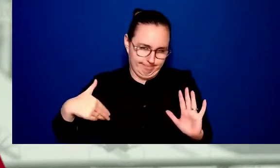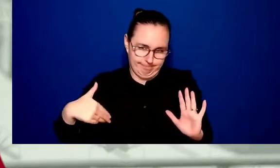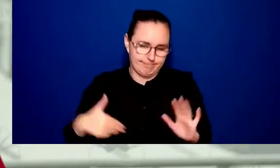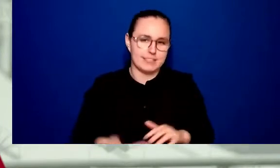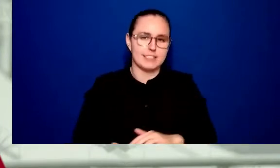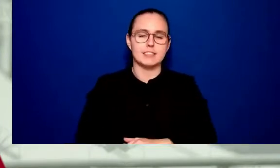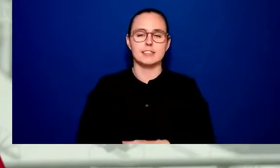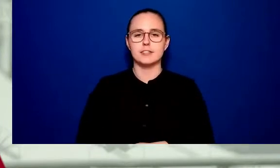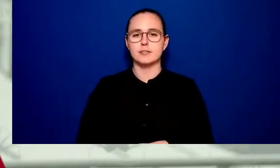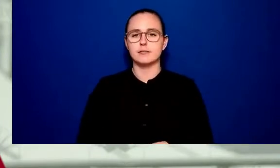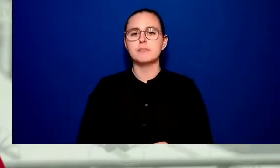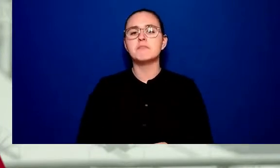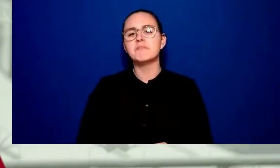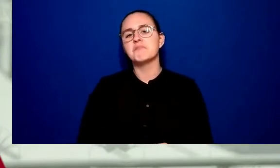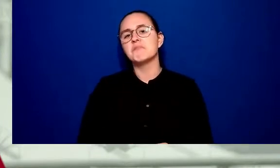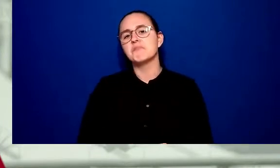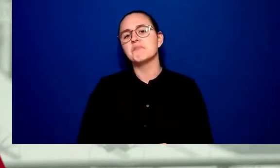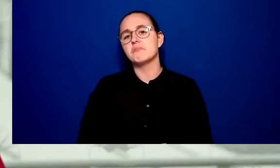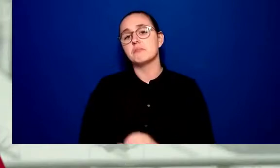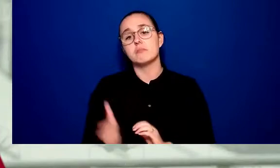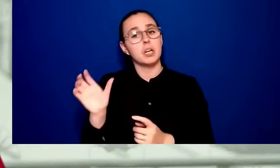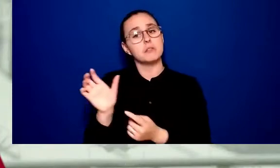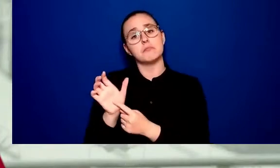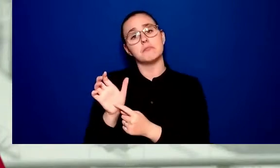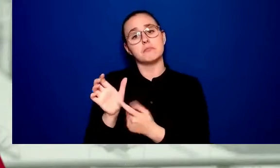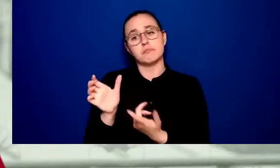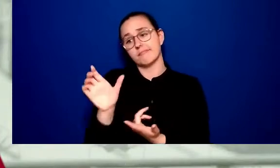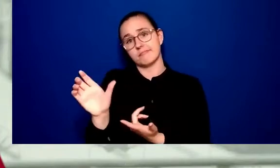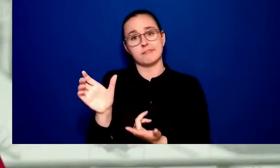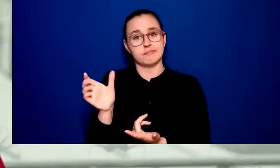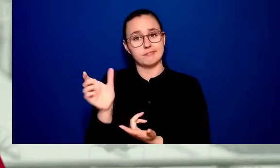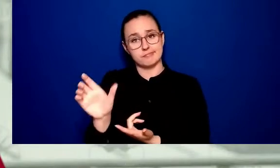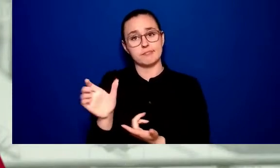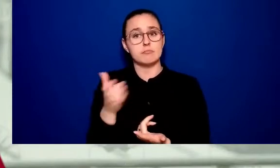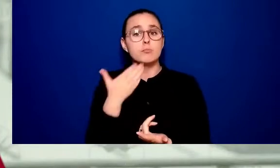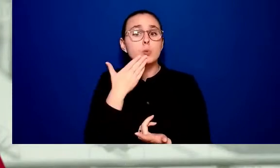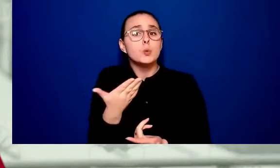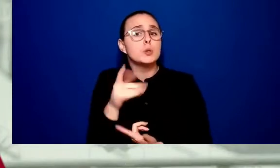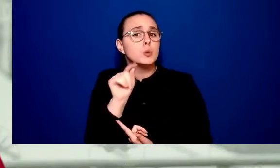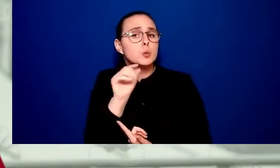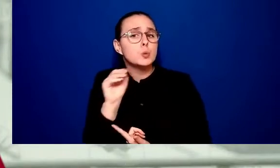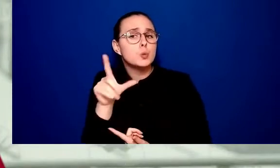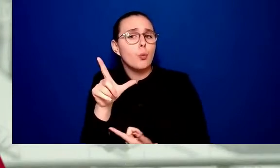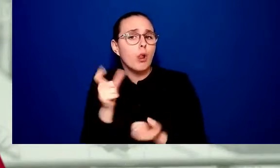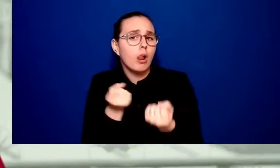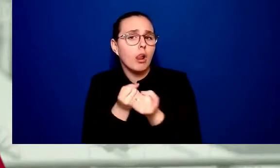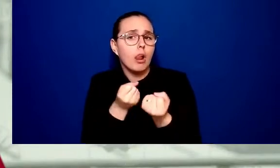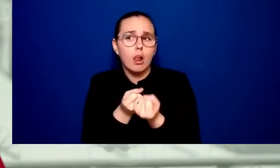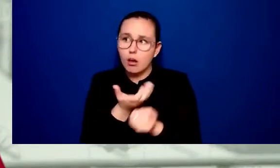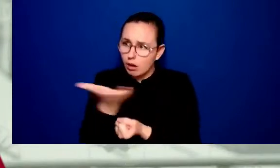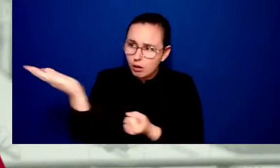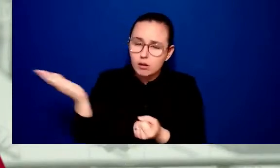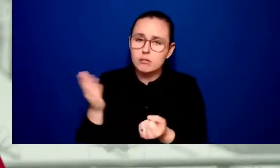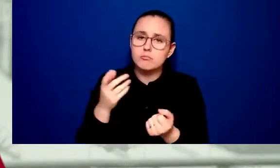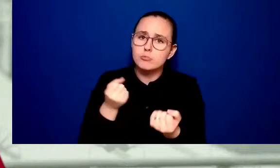using to try and be able to support. Businesses to stay